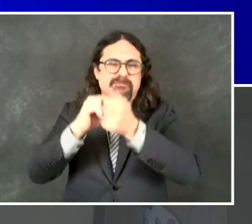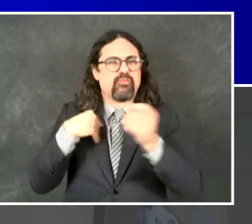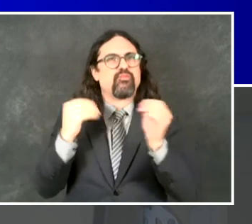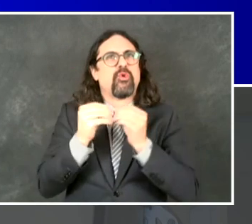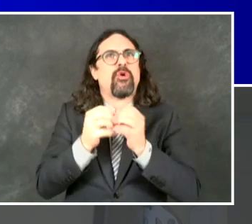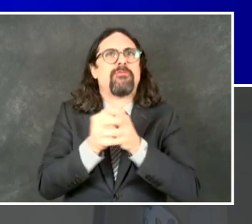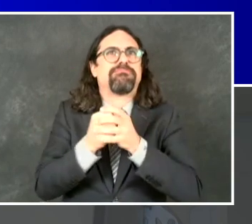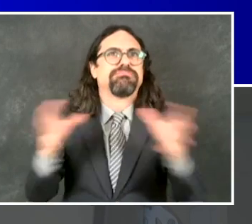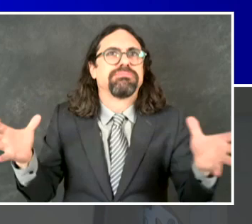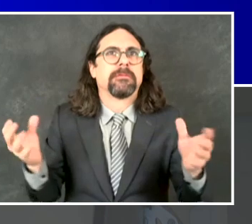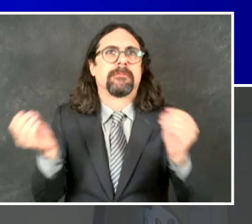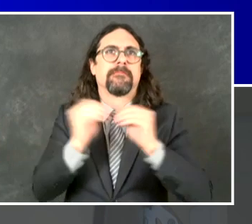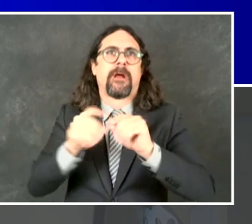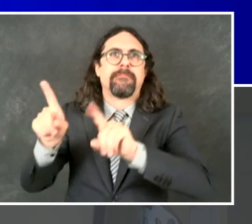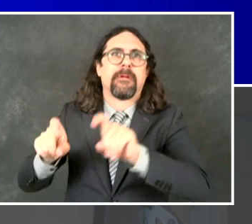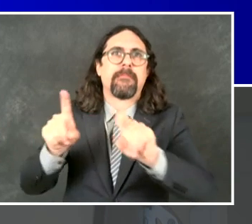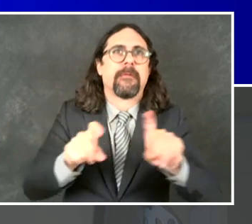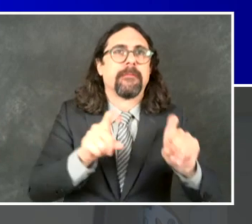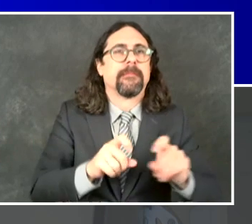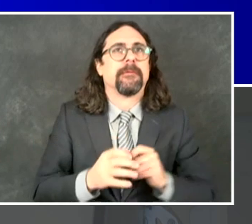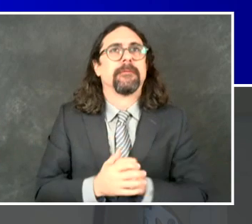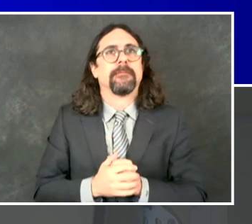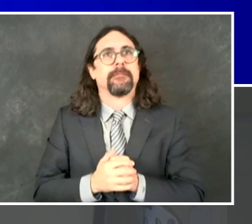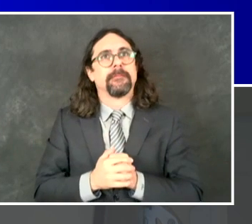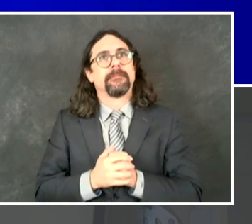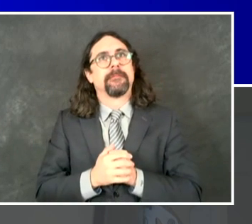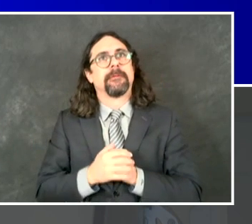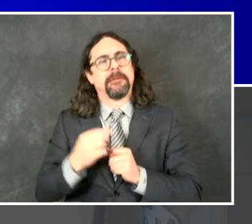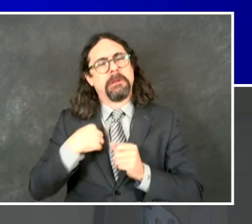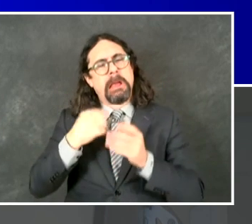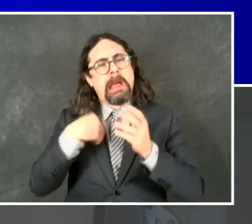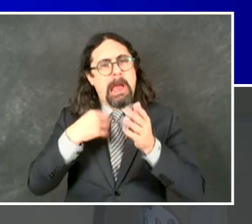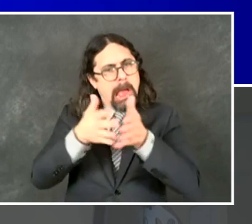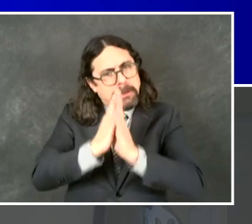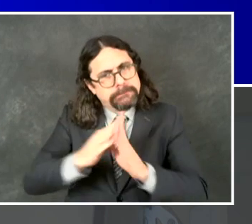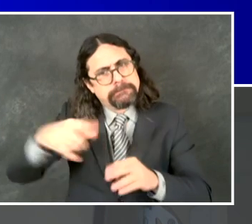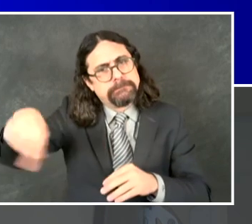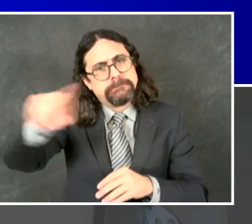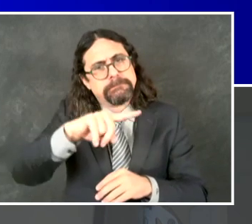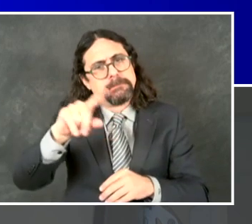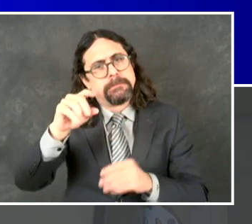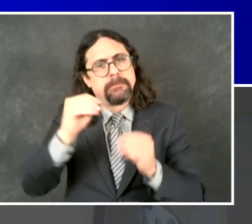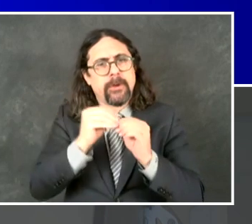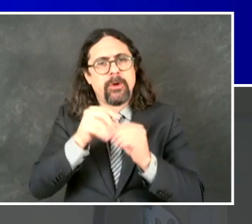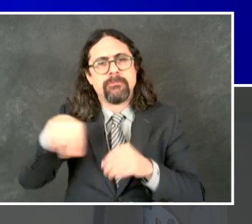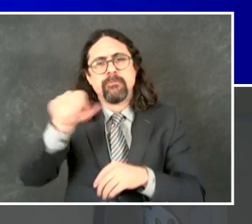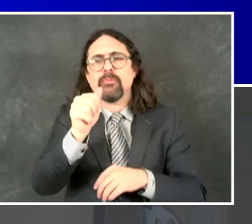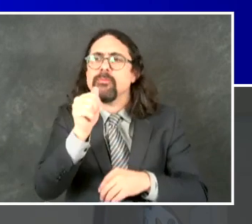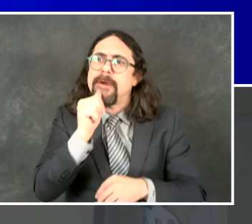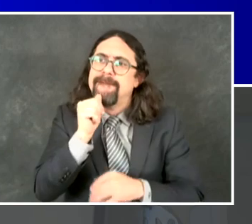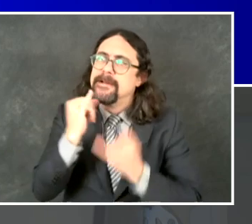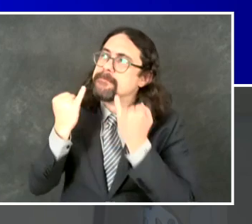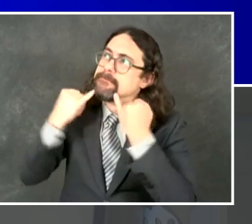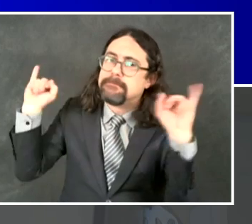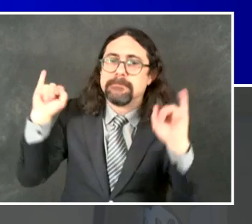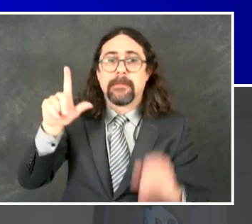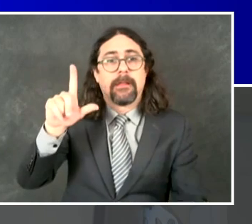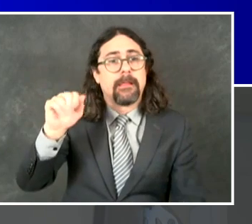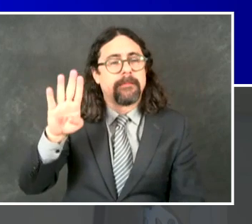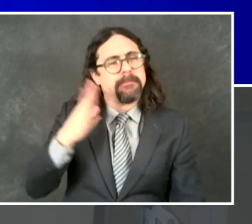I'M ASKING PRIVATE LABS TO TAKE THESE SIMPLER TESTS AND I THINK THAT WI L